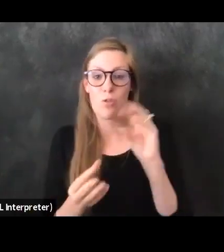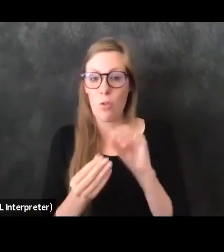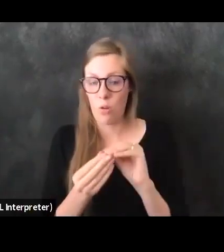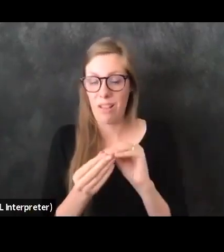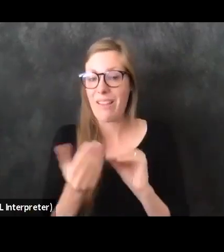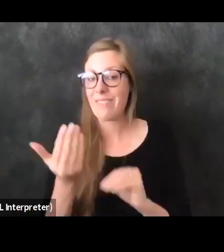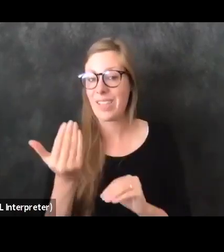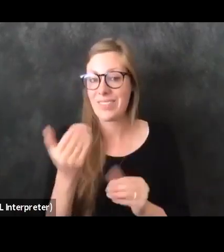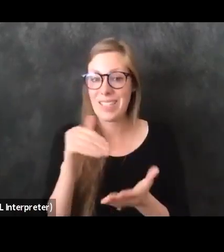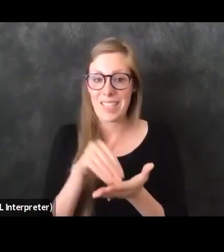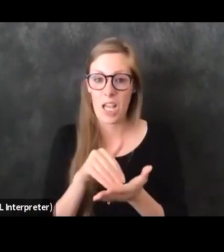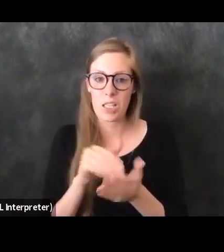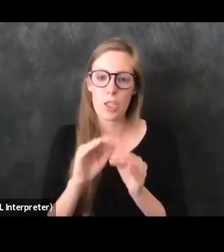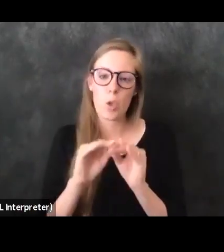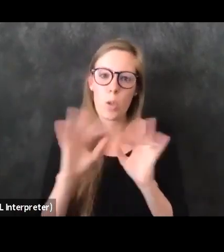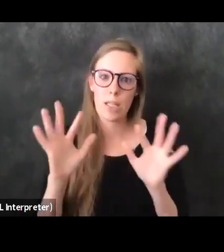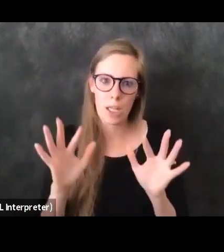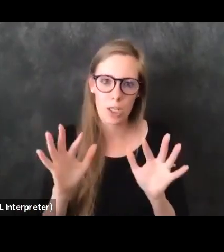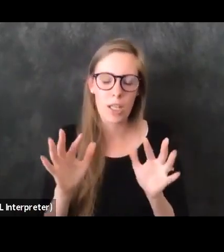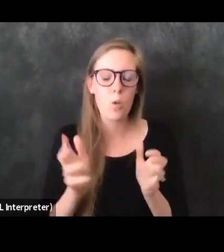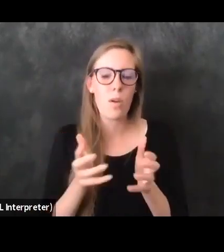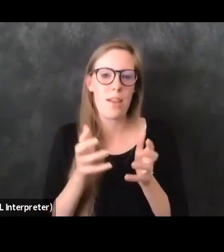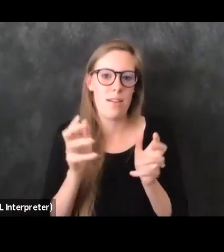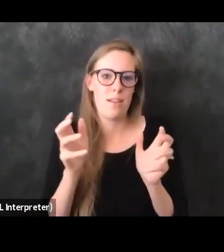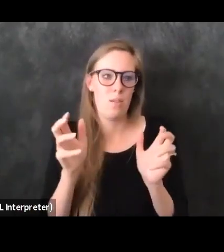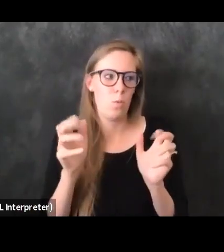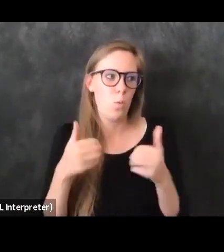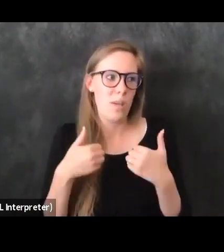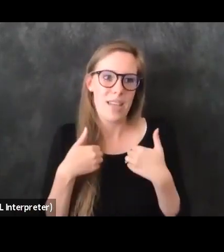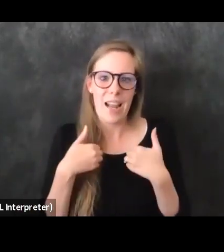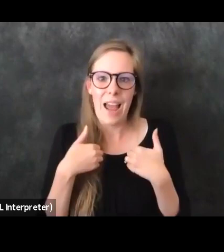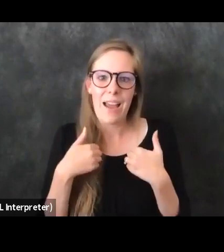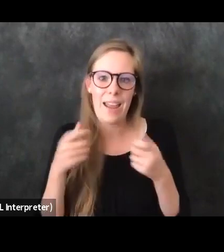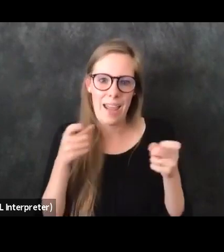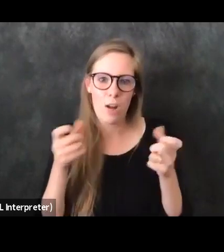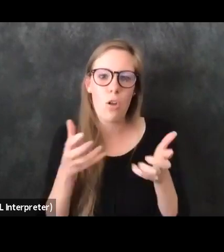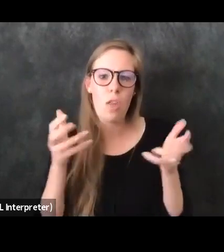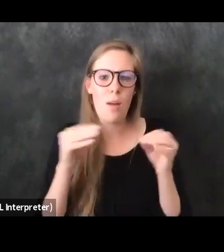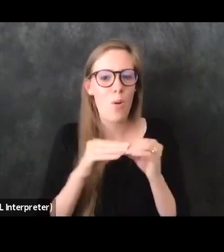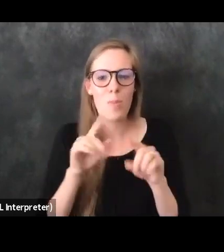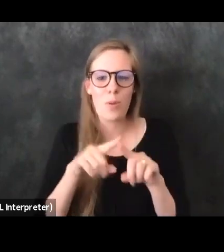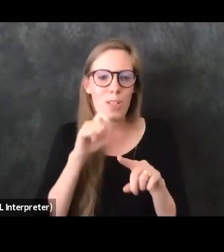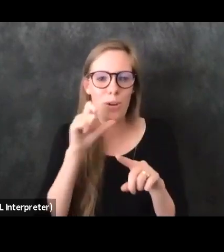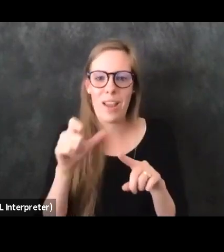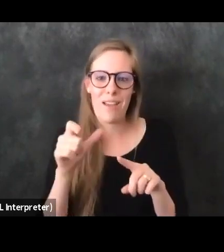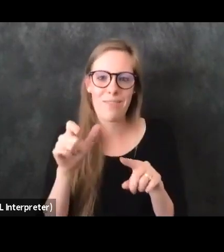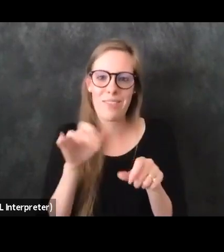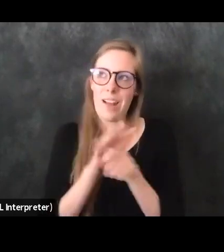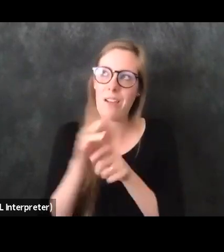So clearly we have much more capacity than we have supply. And as was mentioned earlier, to make matters worse, our allocations are